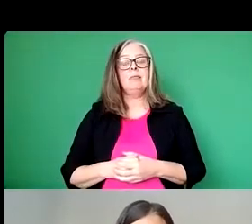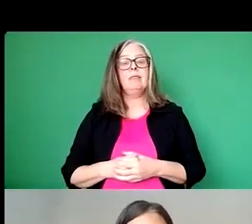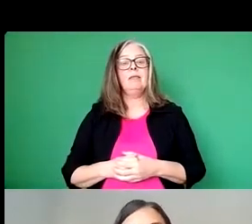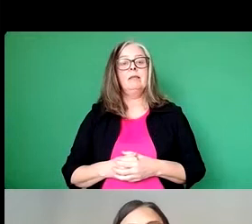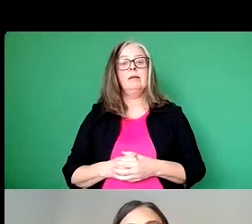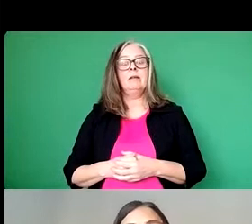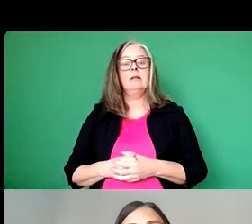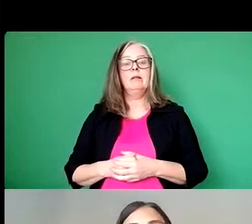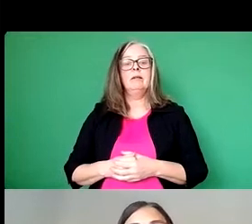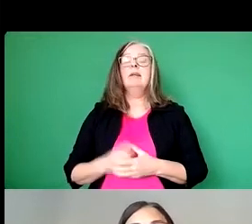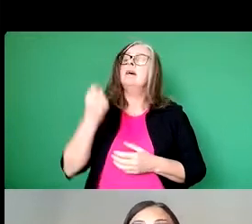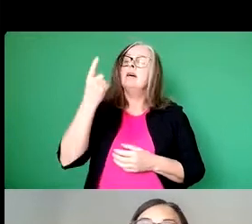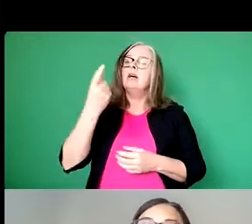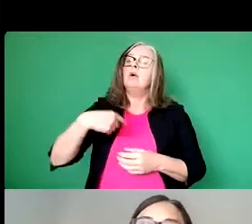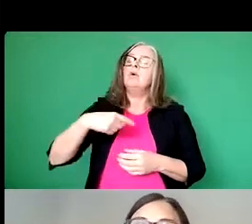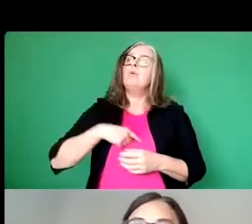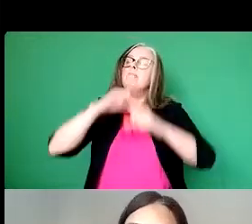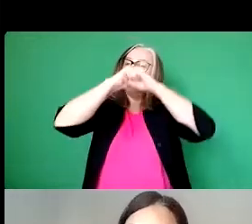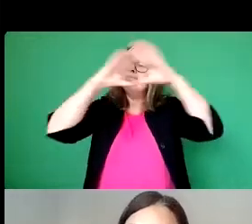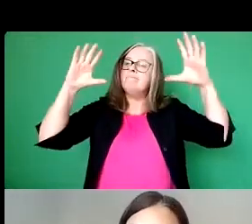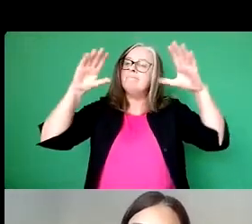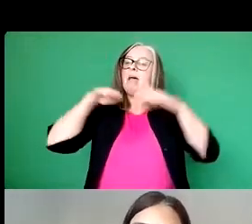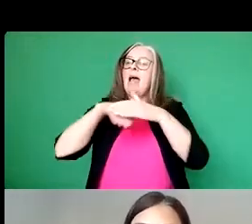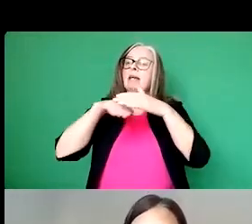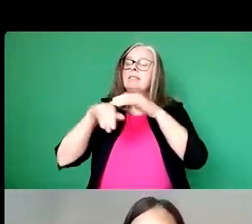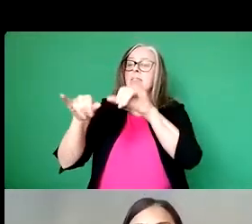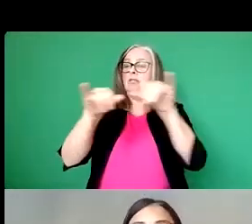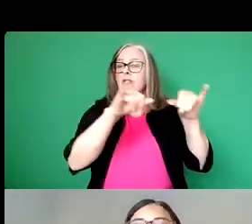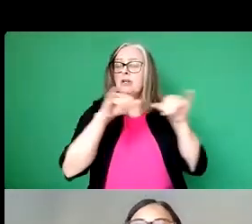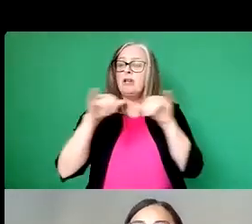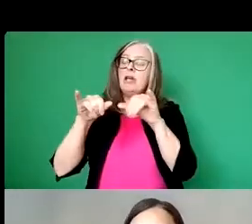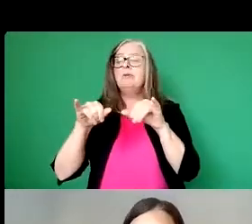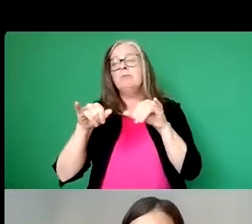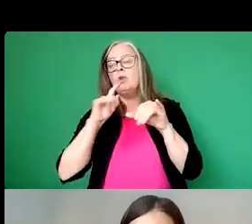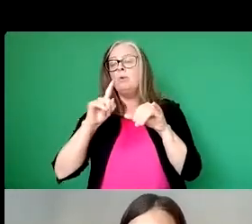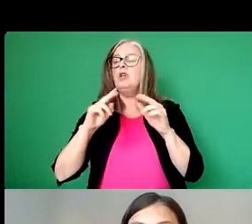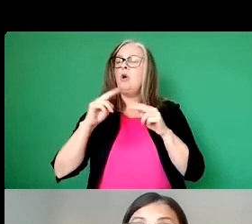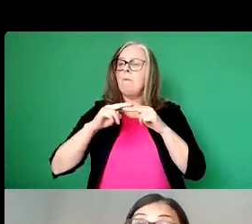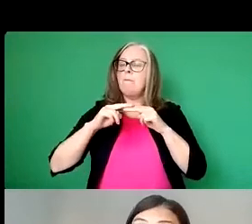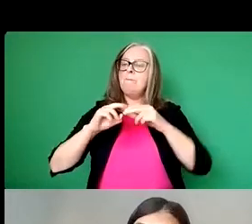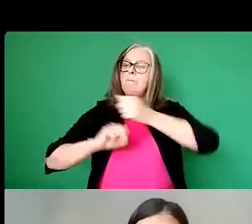we like to think of accessibility standards as really the building blocks of the accessibility